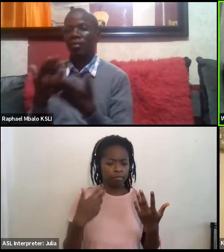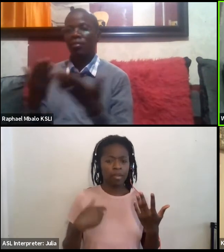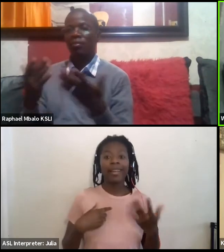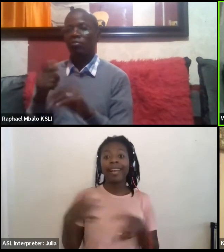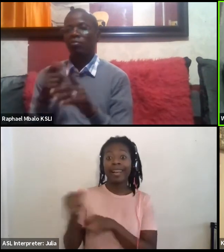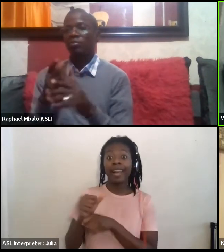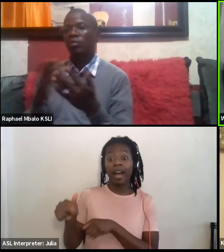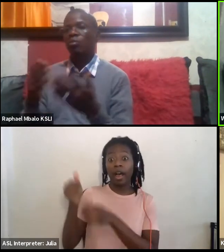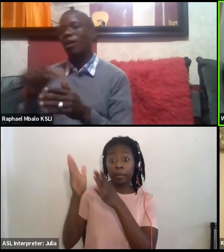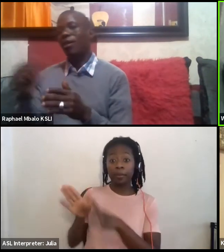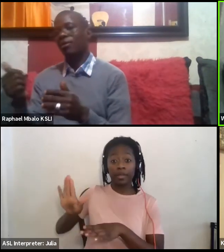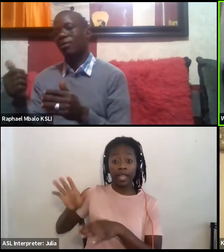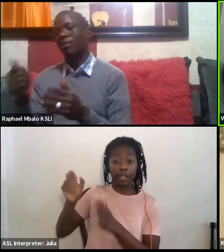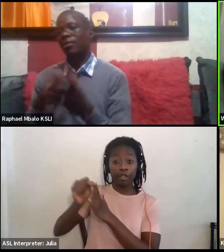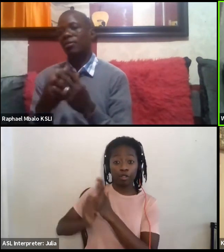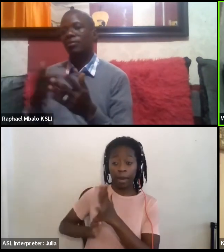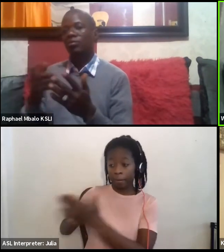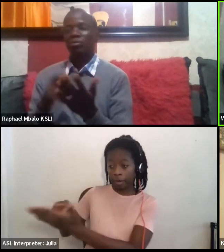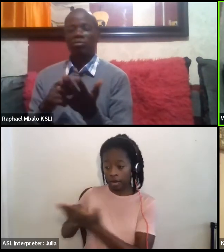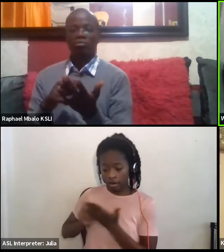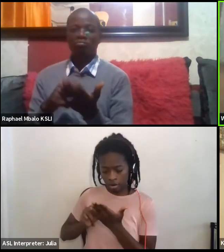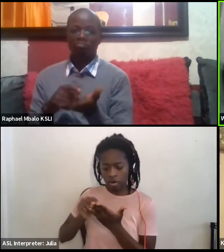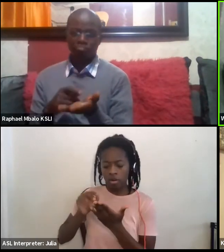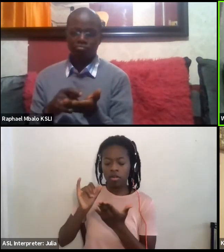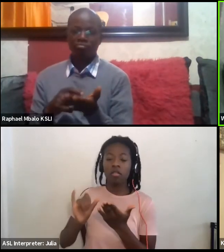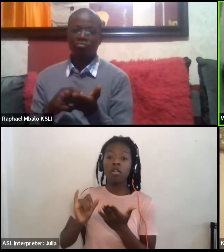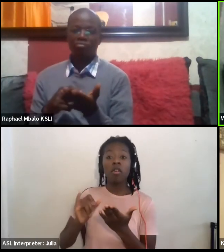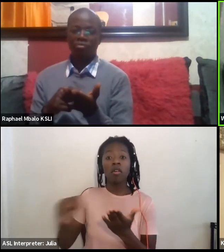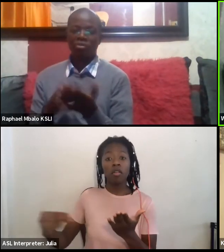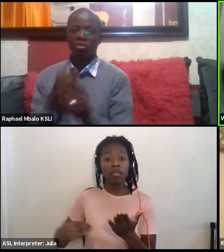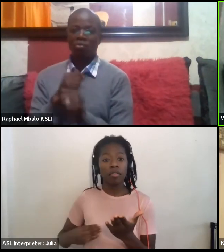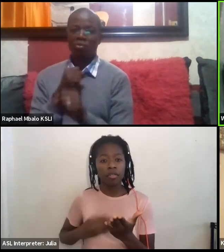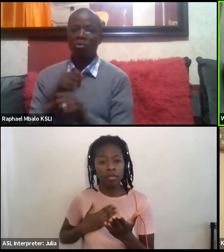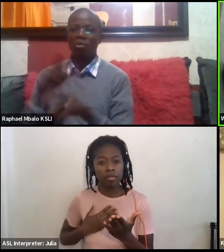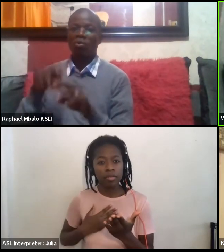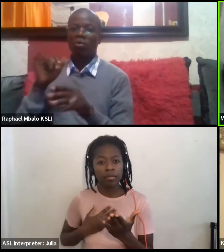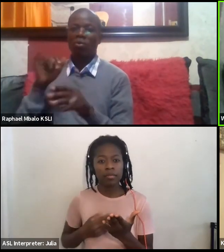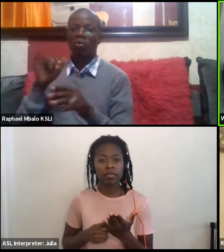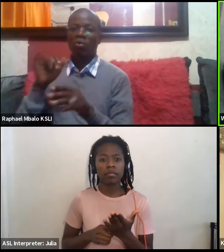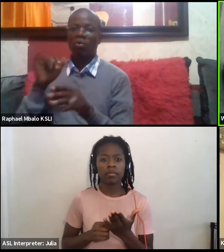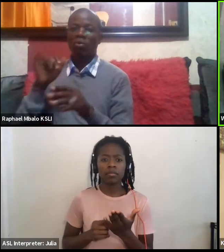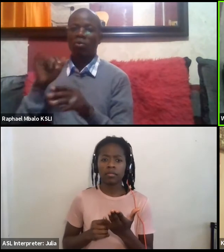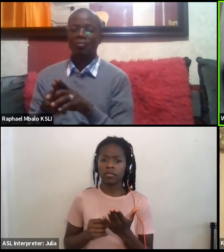like you'd do when you're in production. So the same same steps you take,